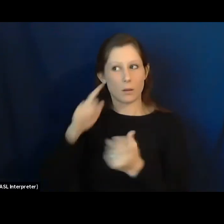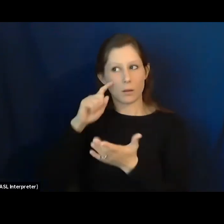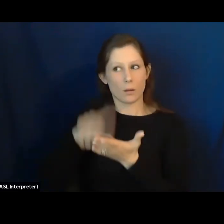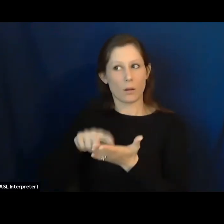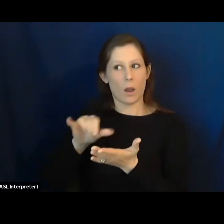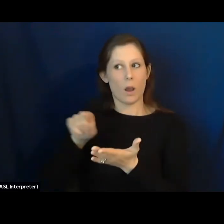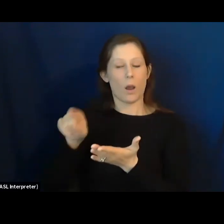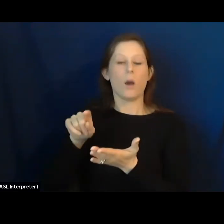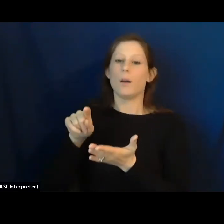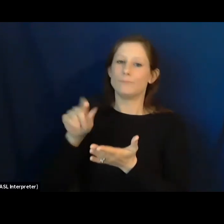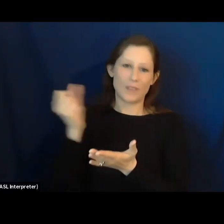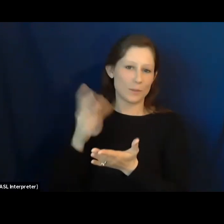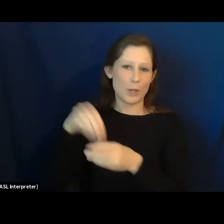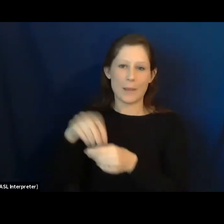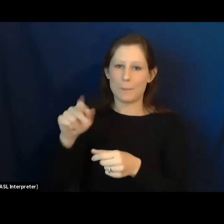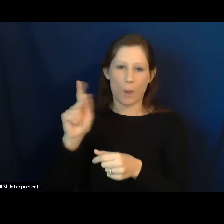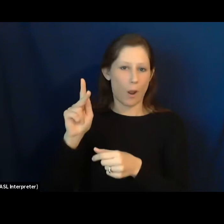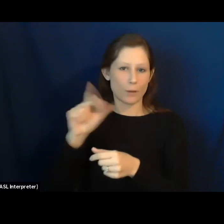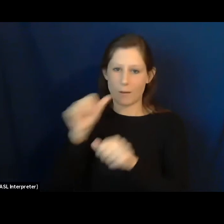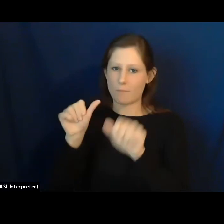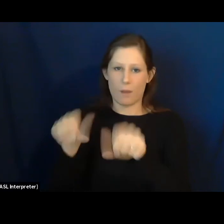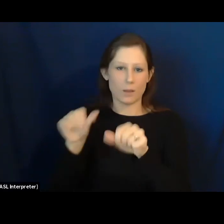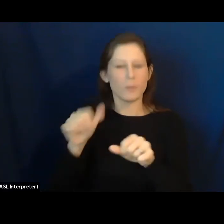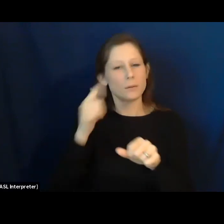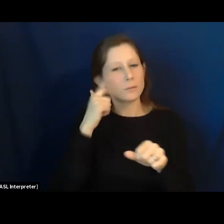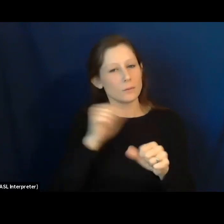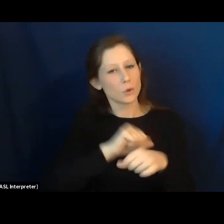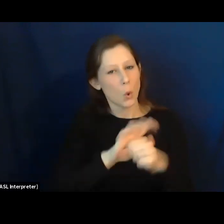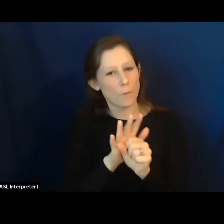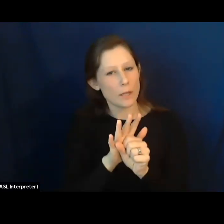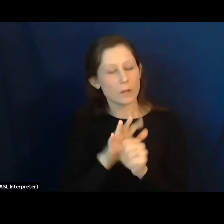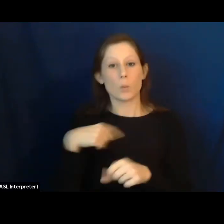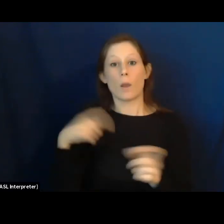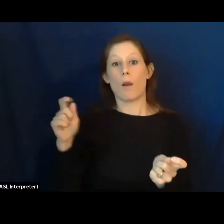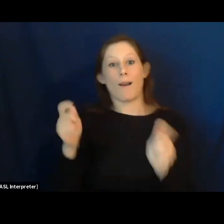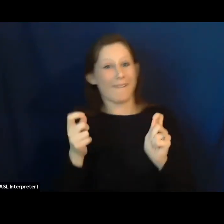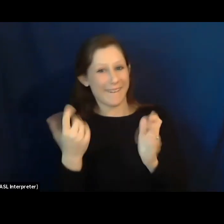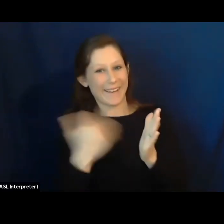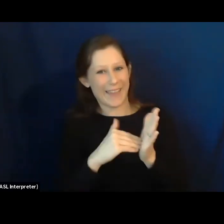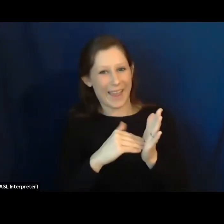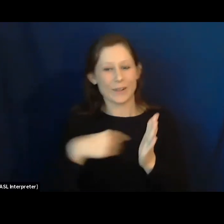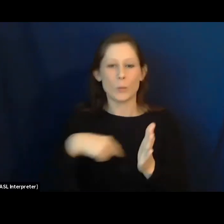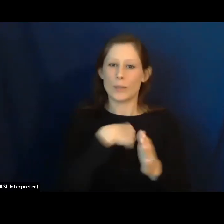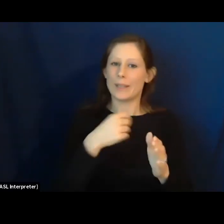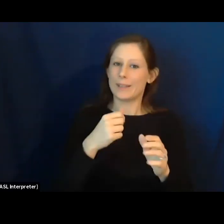to be possible due to covid. We pivoted again to produce A Late Summer Night's Stroll, which